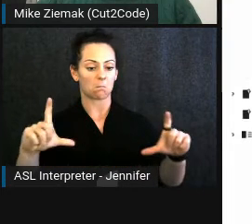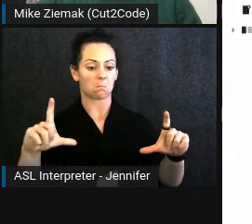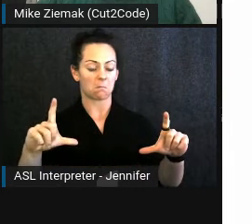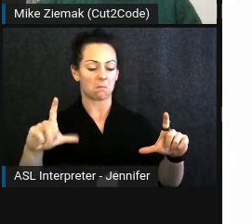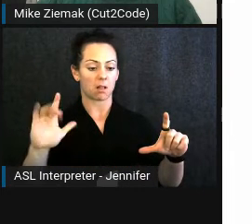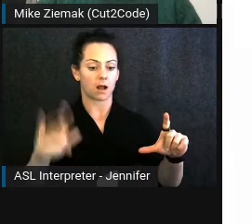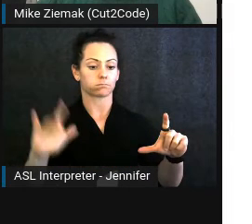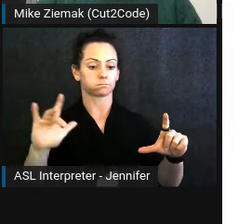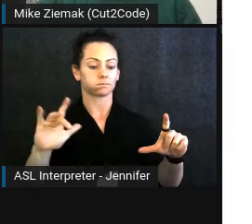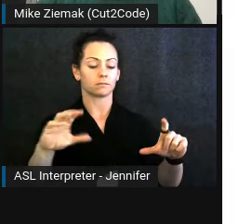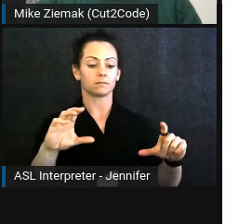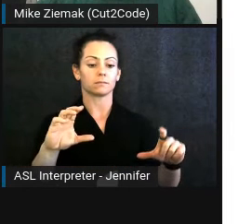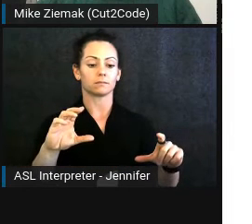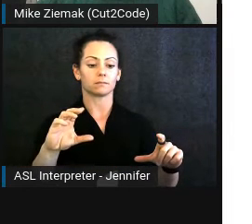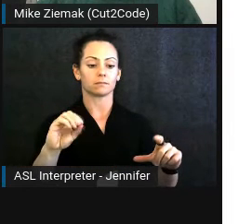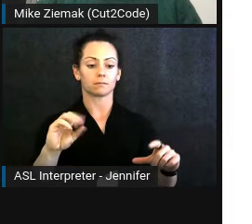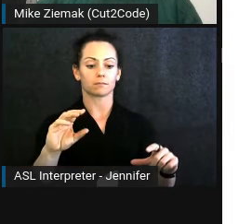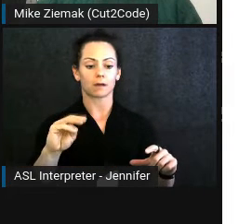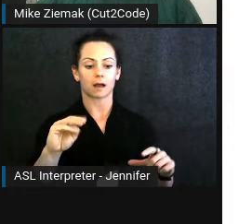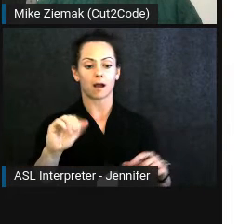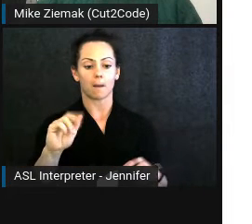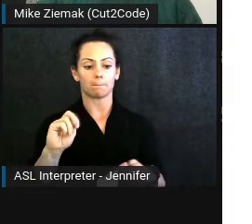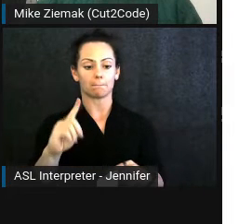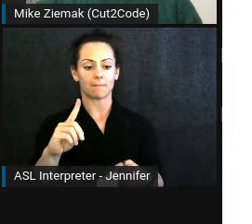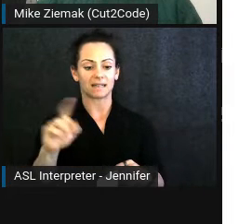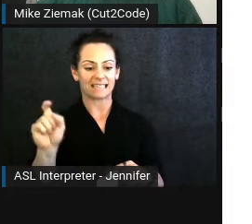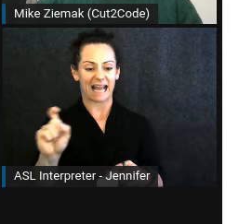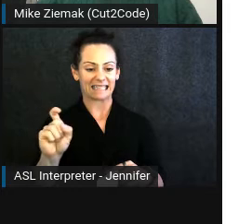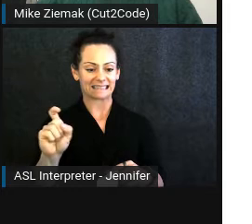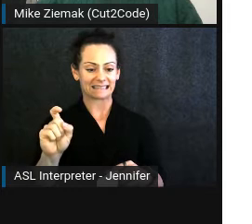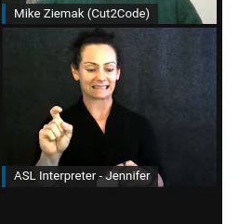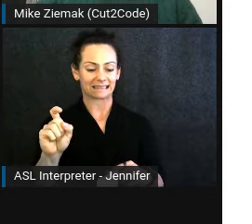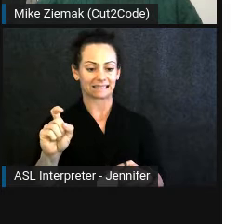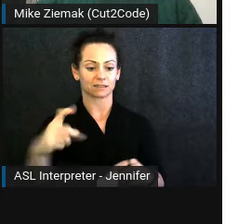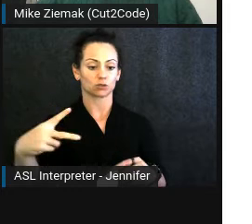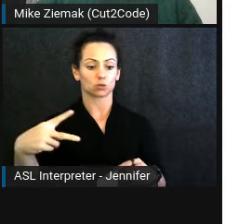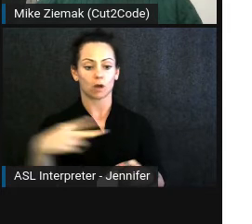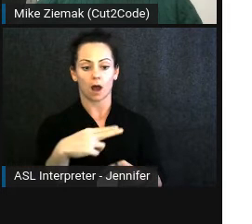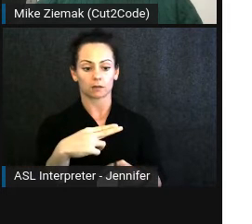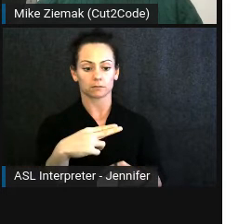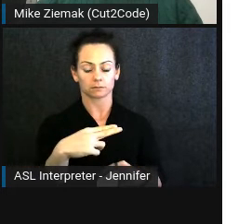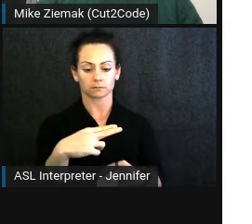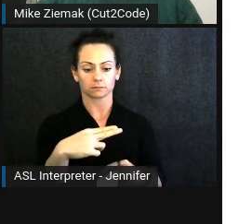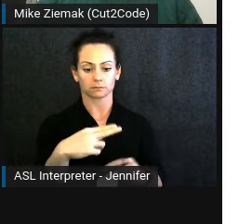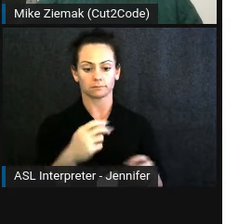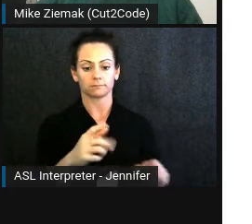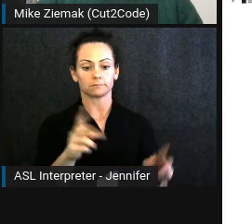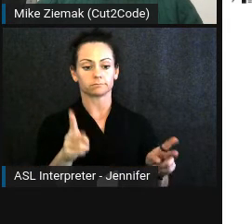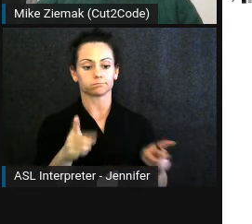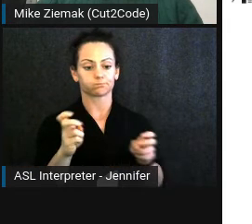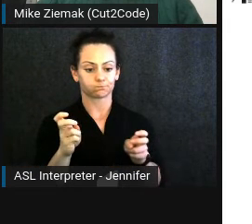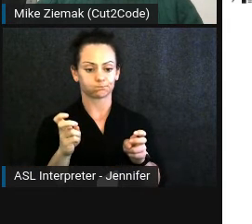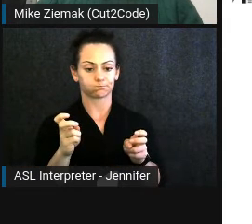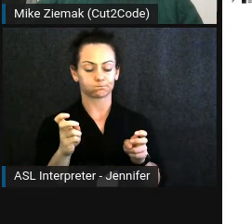to cut them, and now we can insert them into the container.